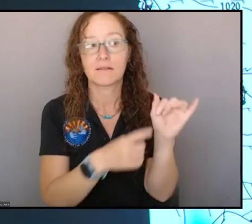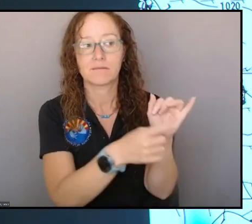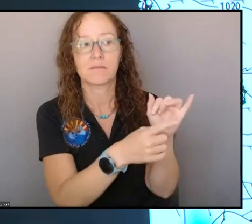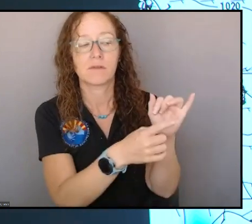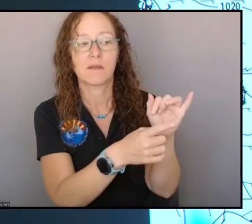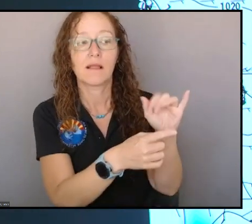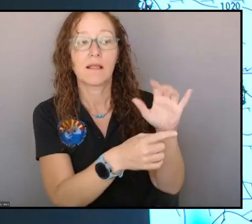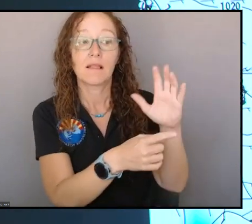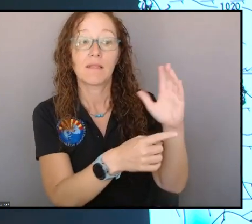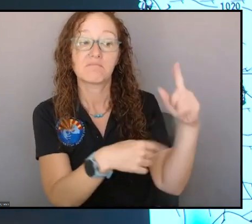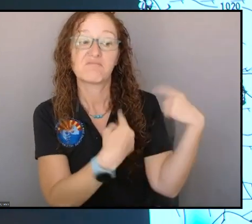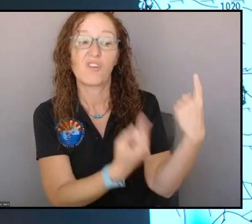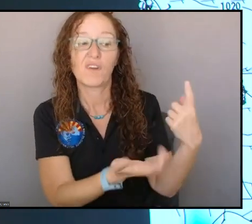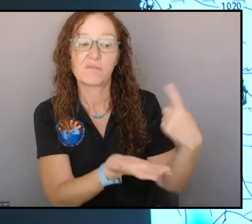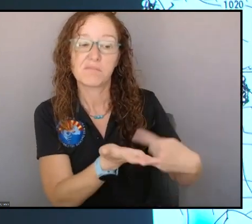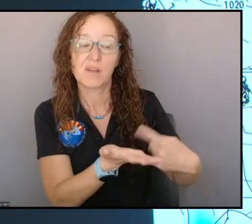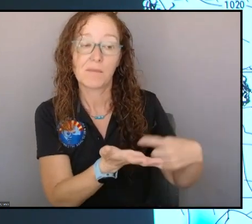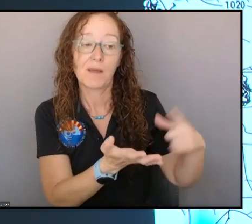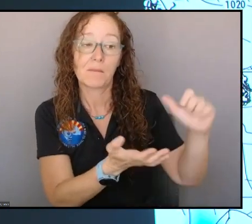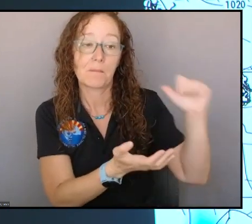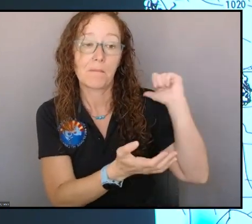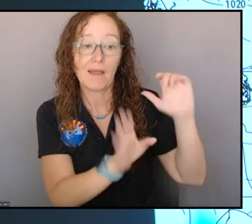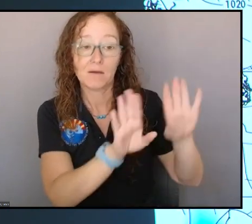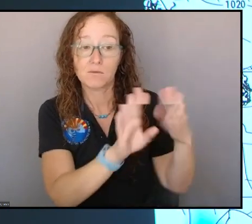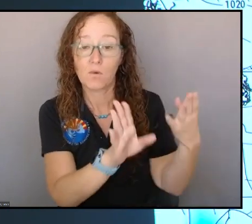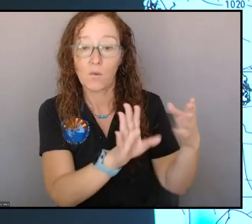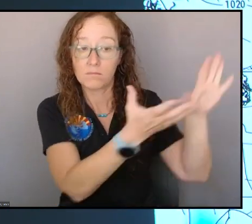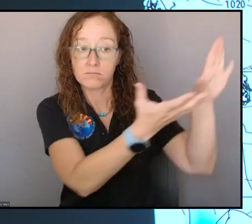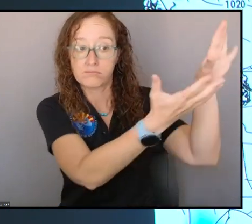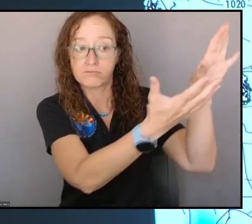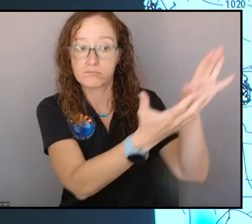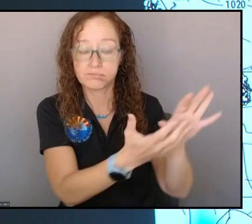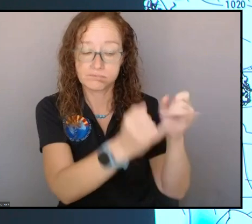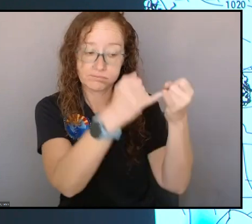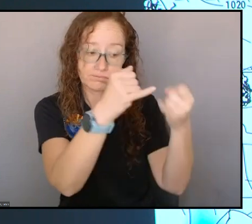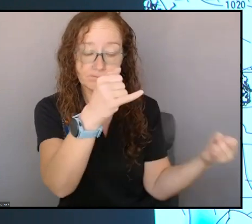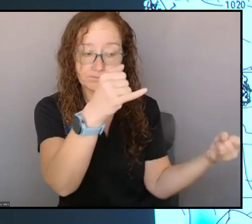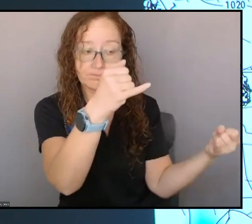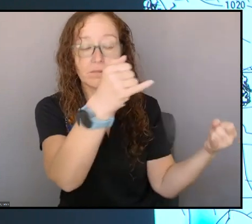afternoon. That'll make its way southwestward through the day